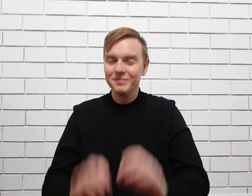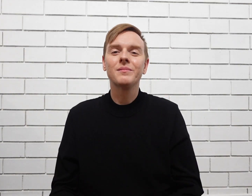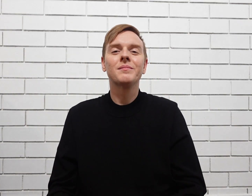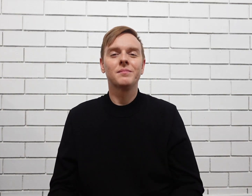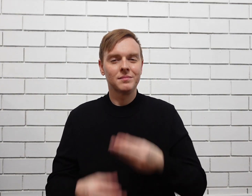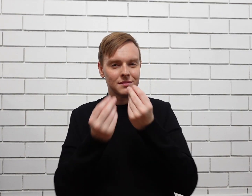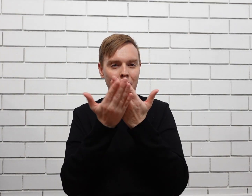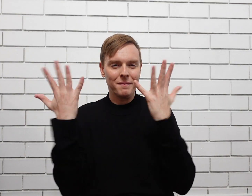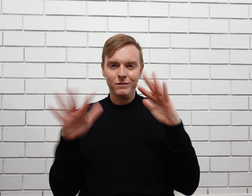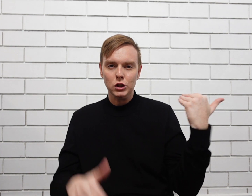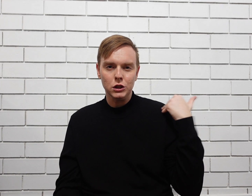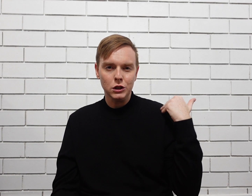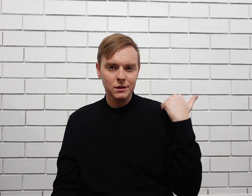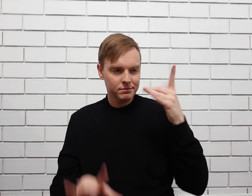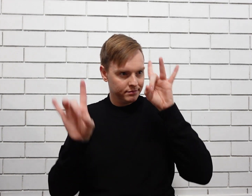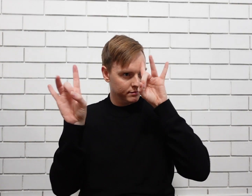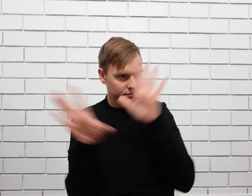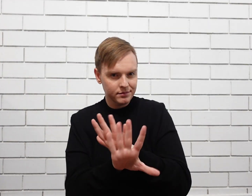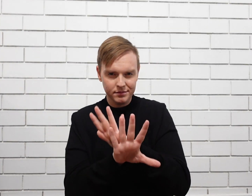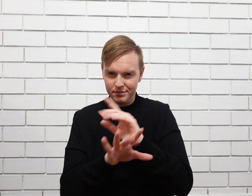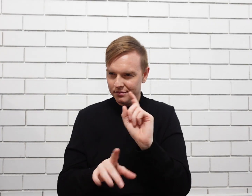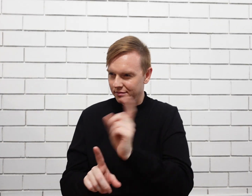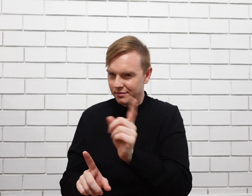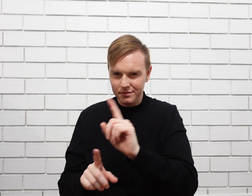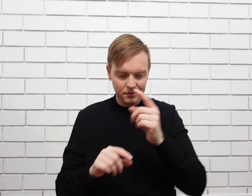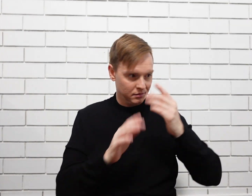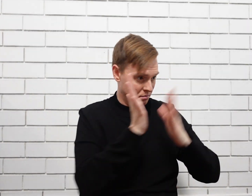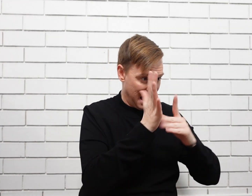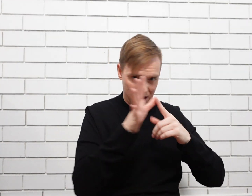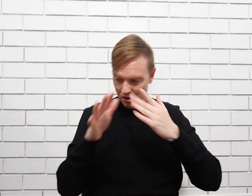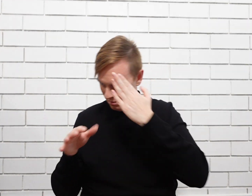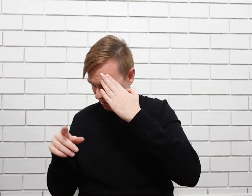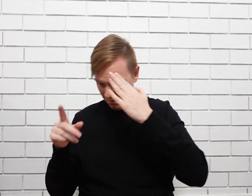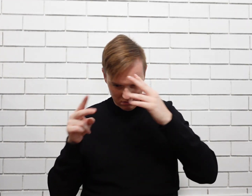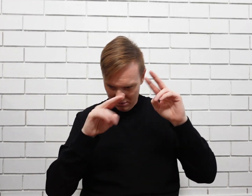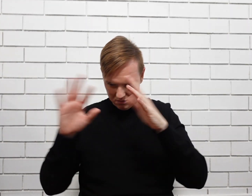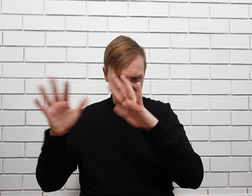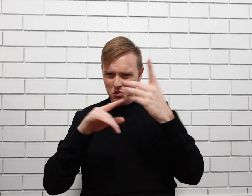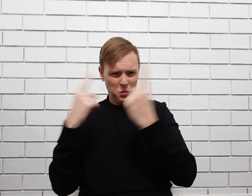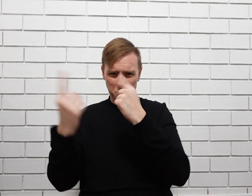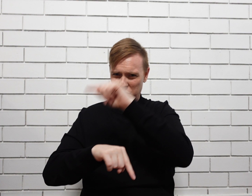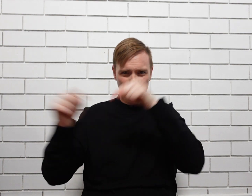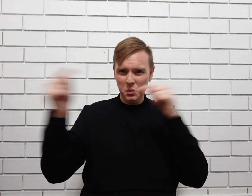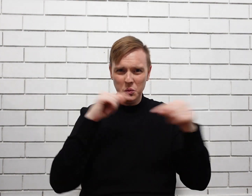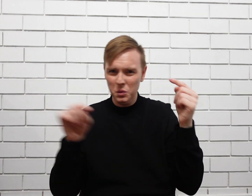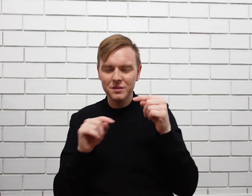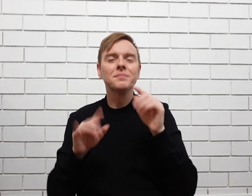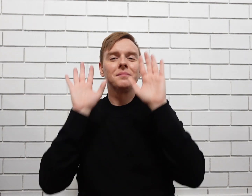Some of you have been confusing who is who with my Ma and Mum.